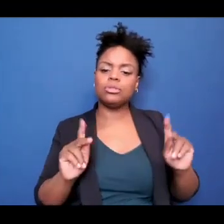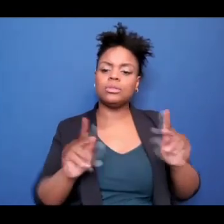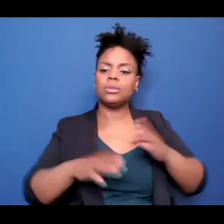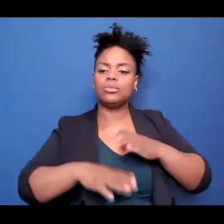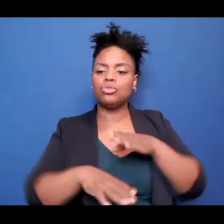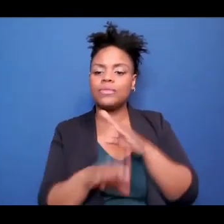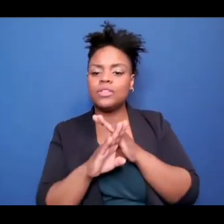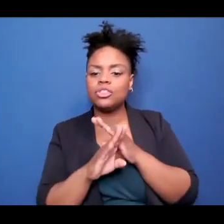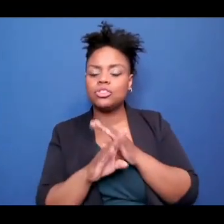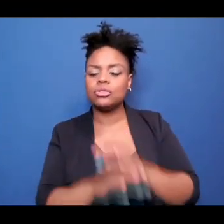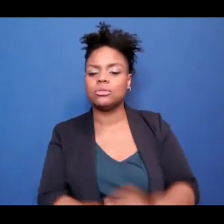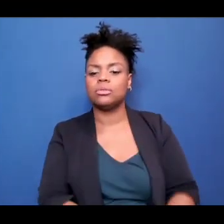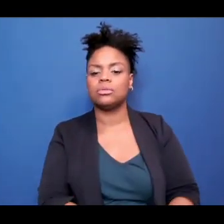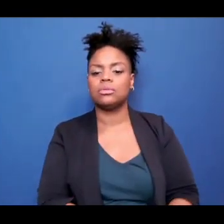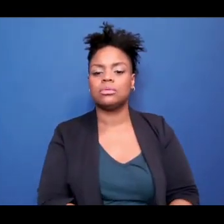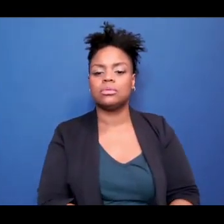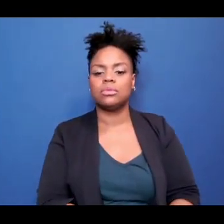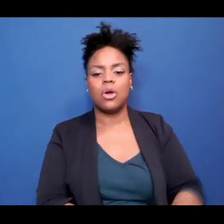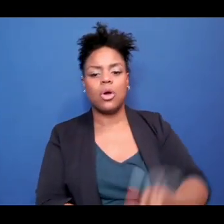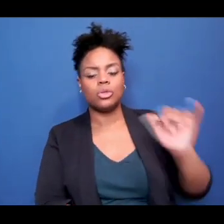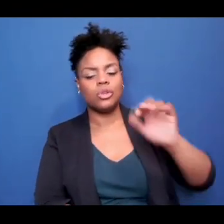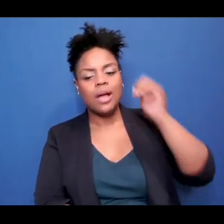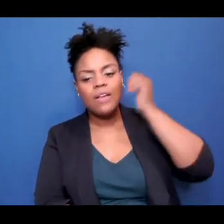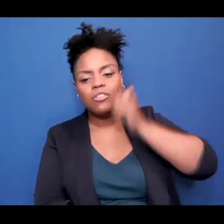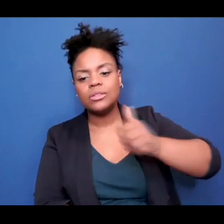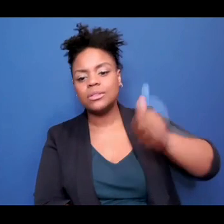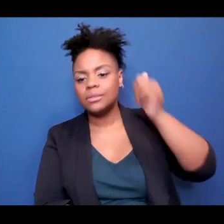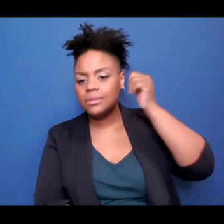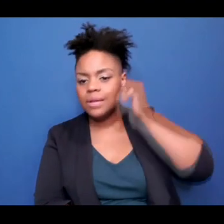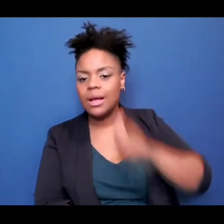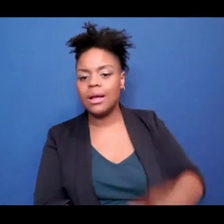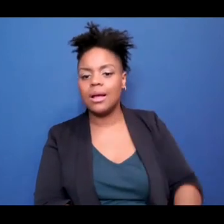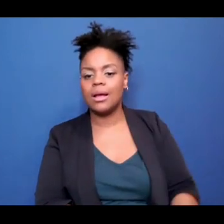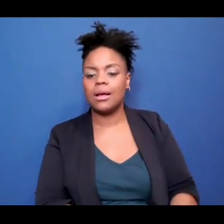HEIGHTENS EXPOSURE TO HEALTH RISK, AND THEN THERE'S ALSO THE